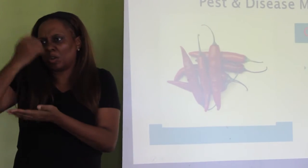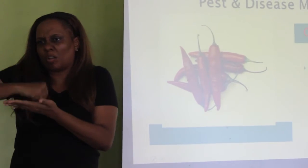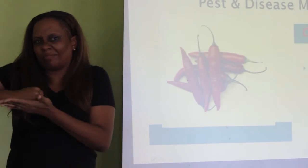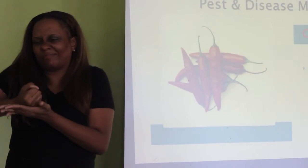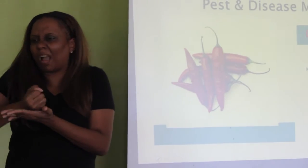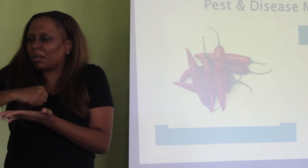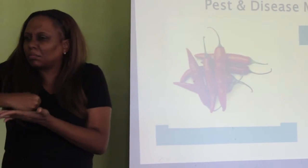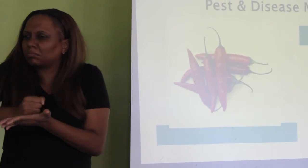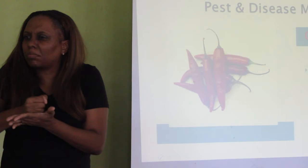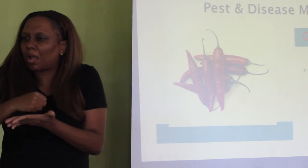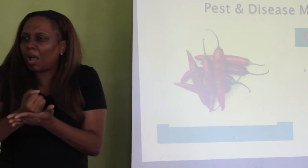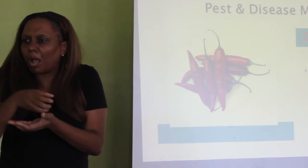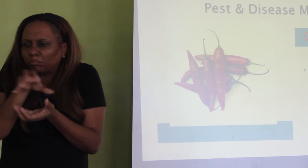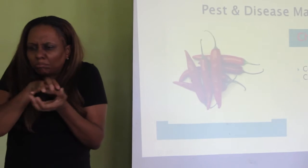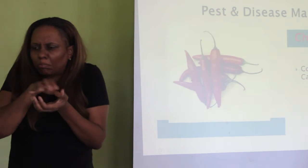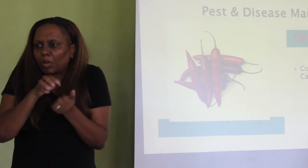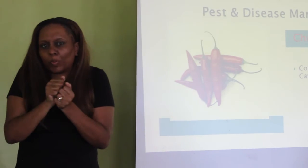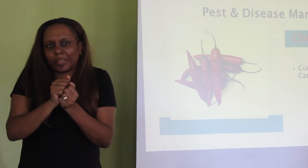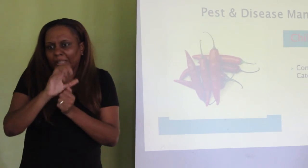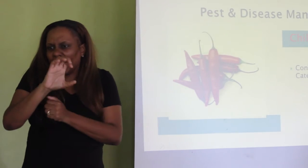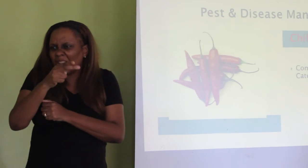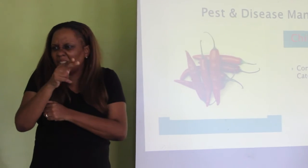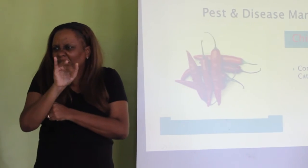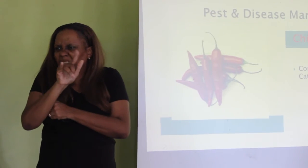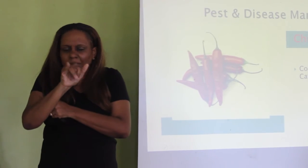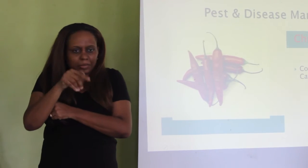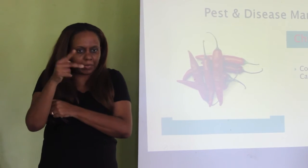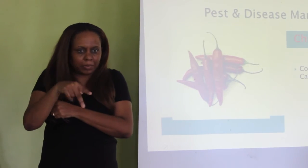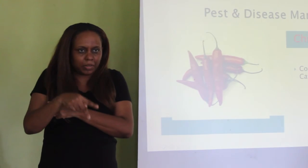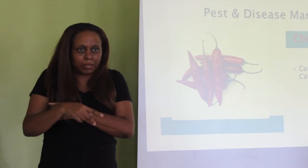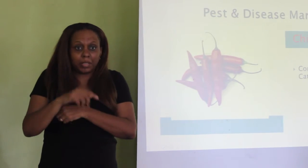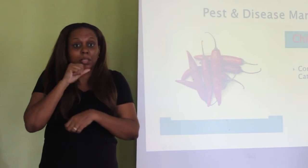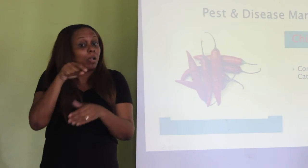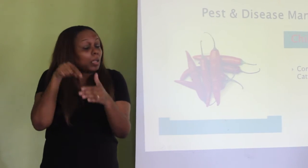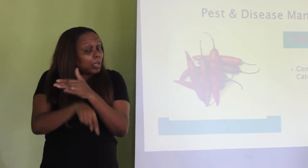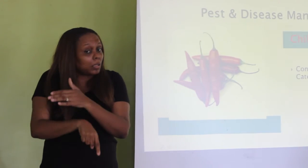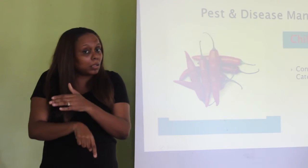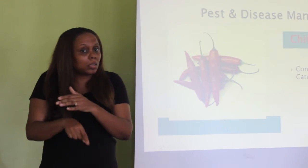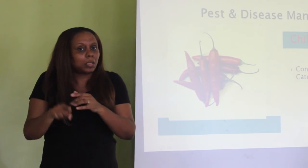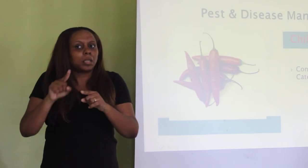to the fat all right and remember this will not kill the insects but they act like a repeller